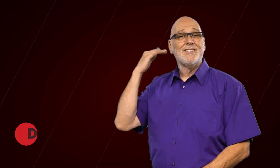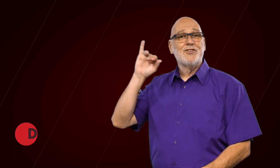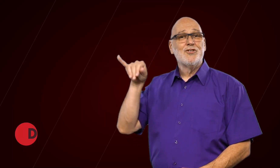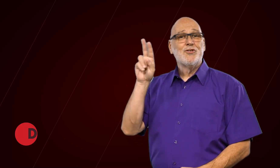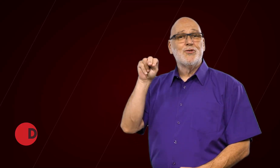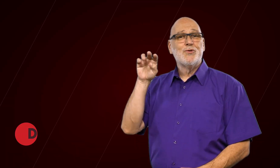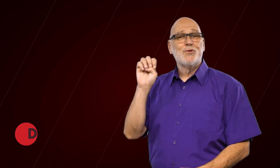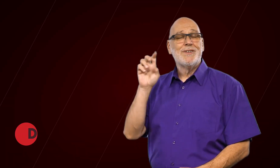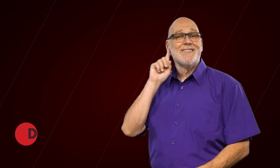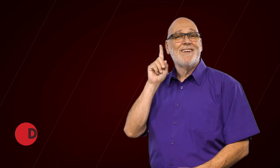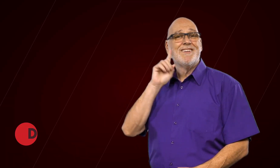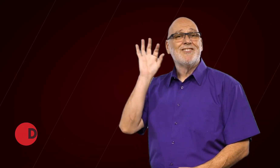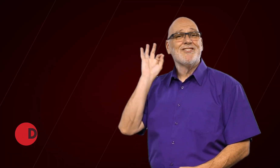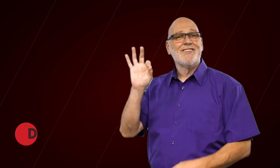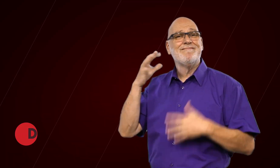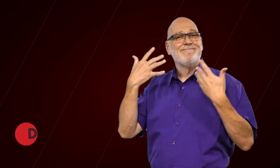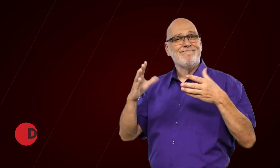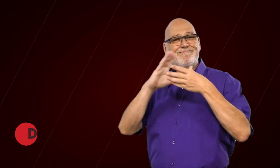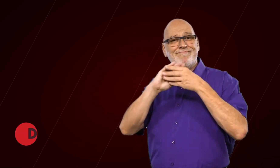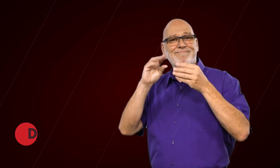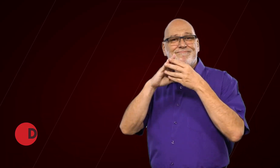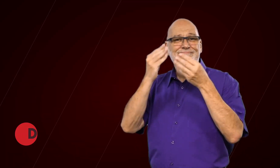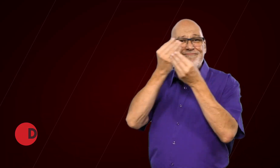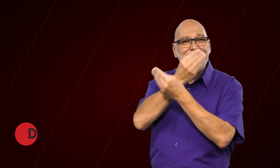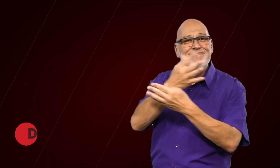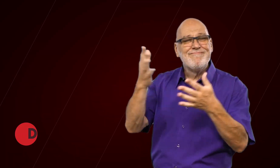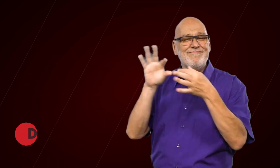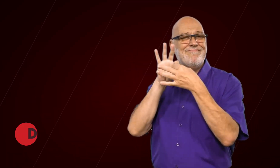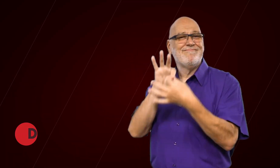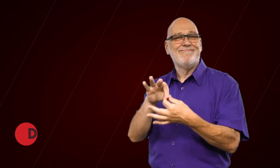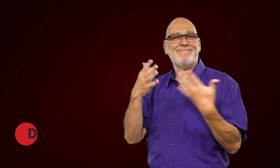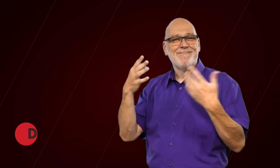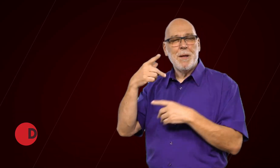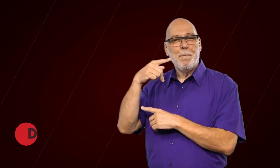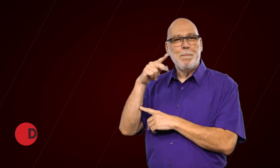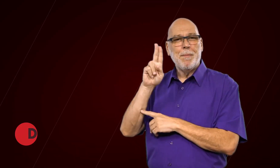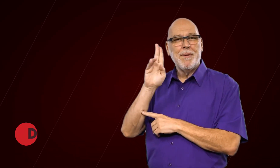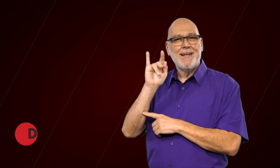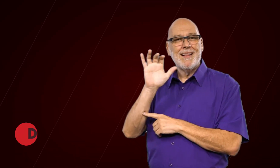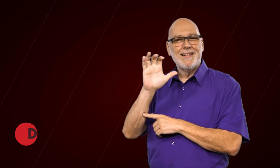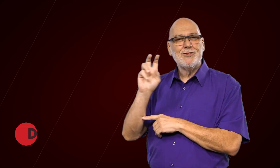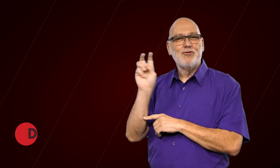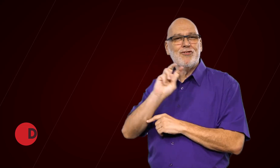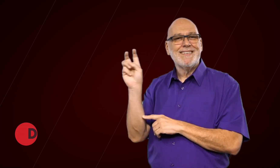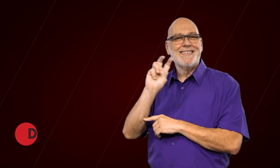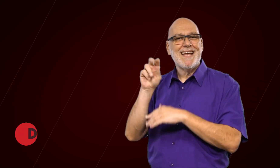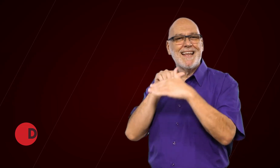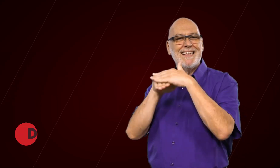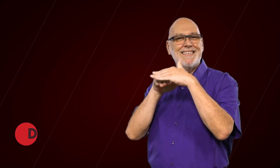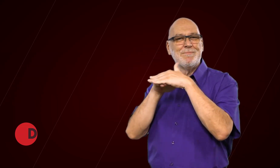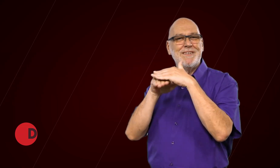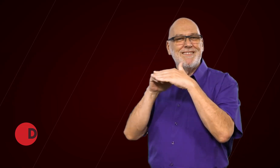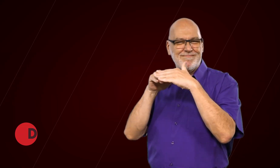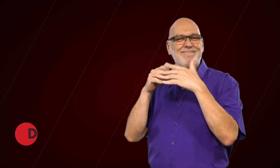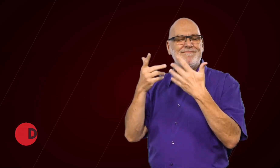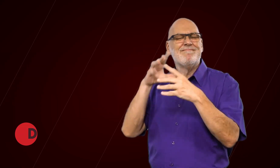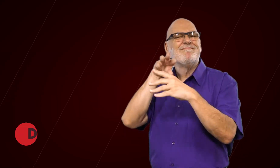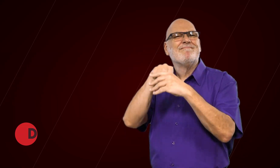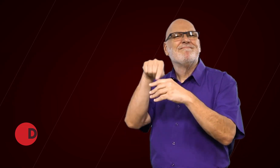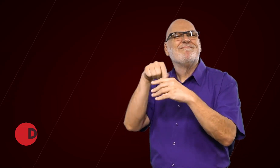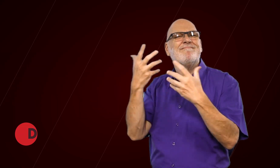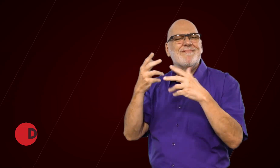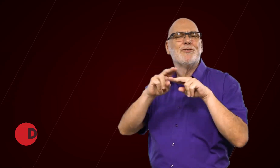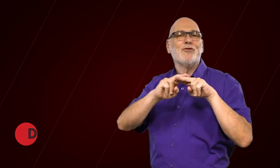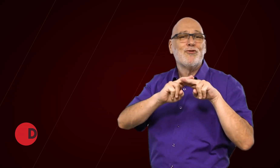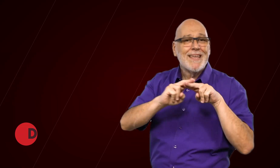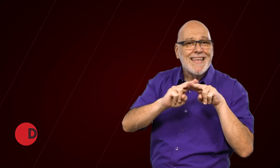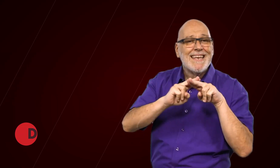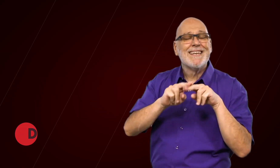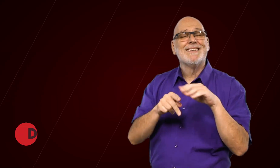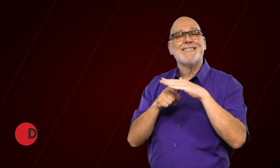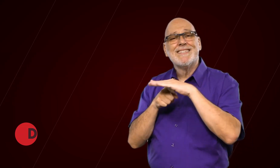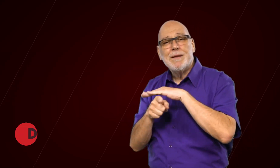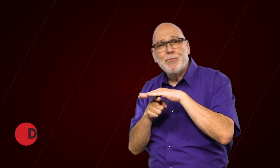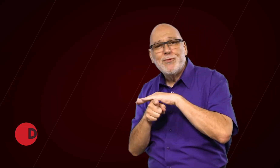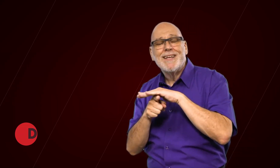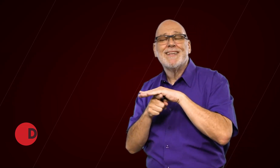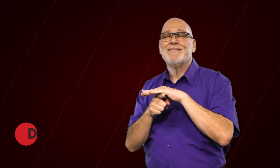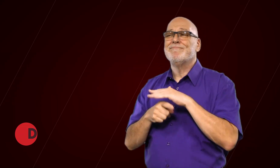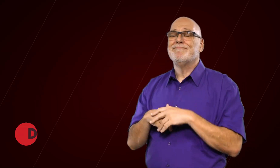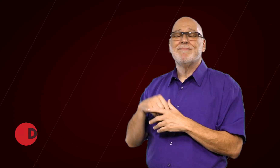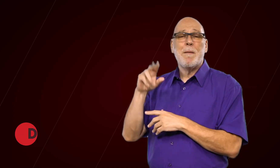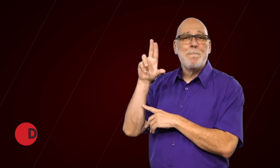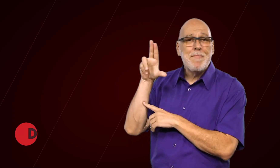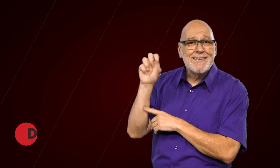[Anselmo]: Last June, DeafDots did a story on Public Transit Accessibility -